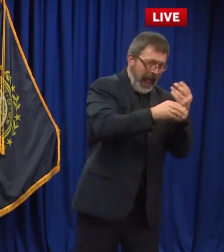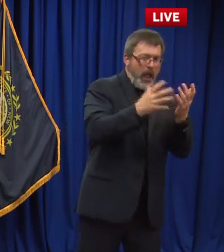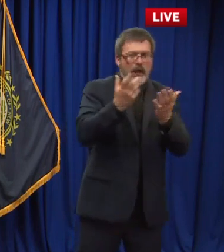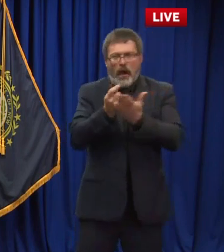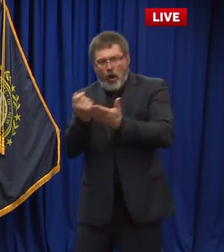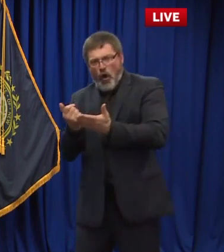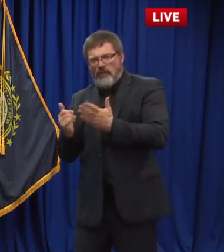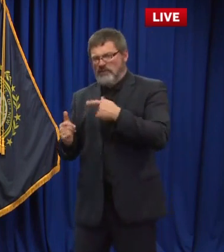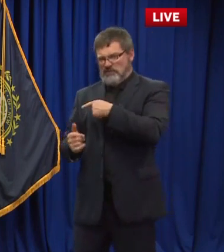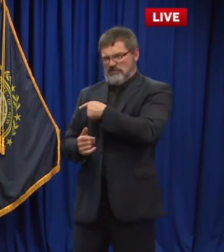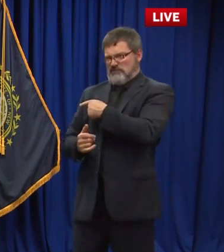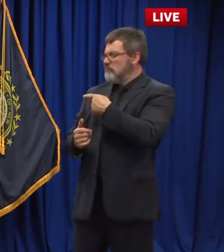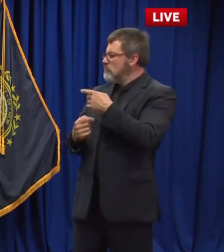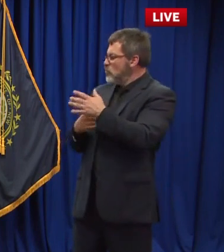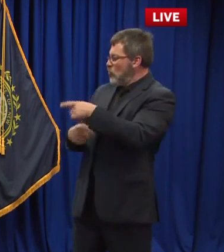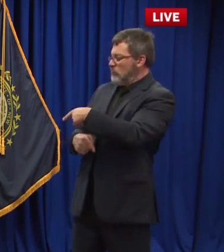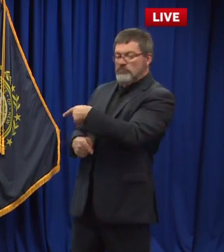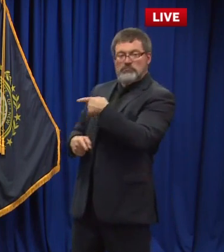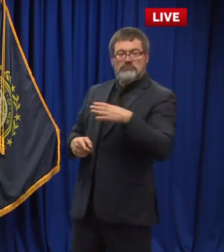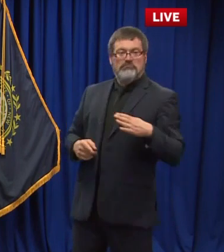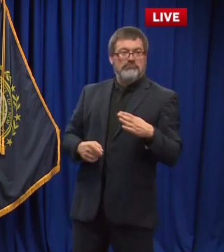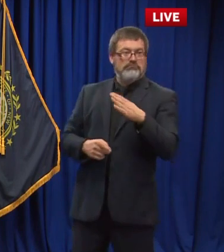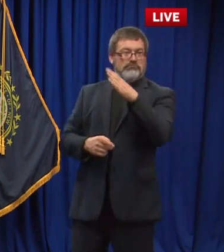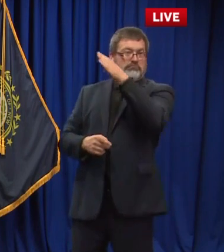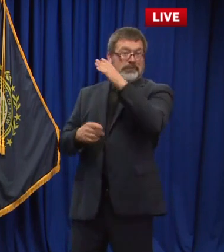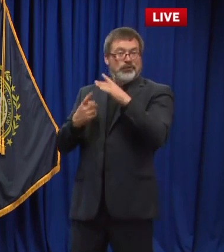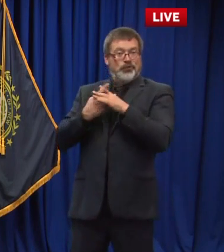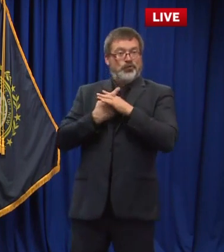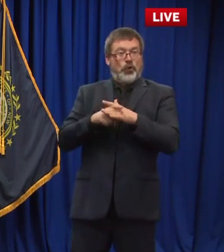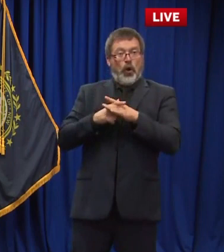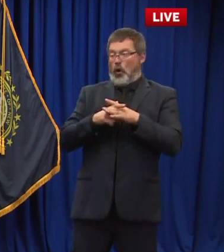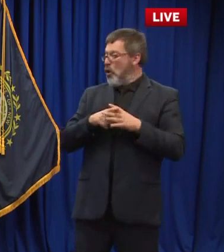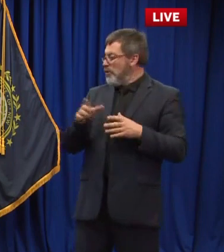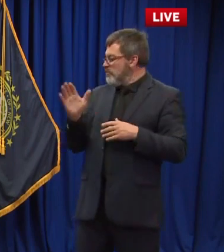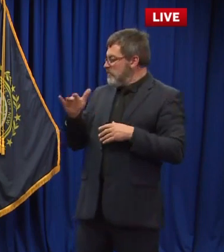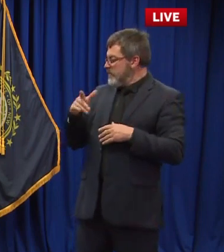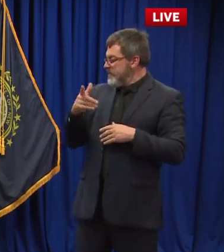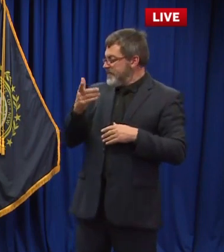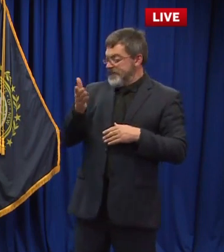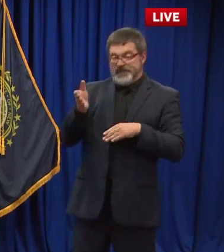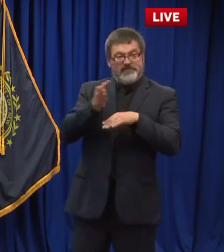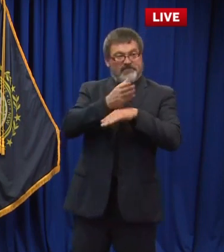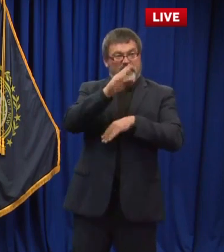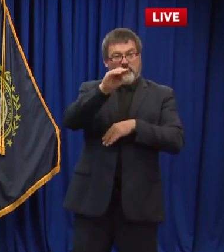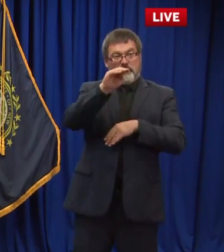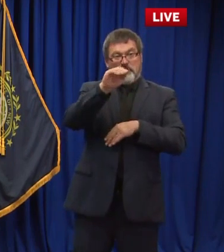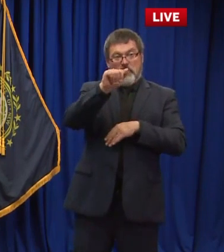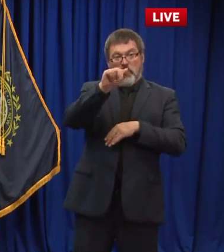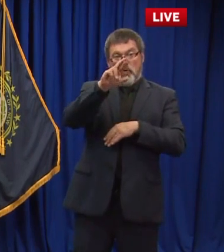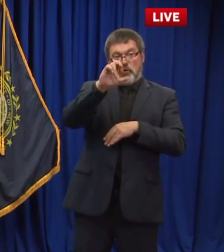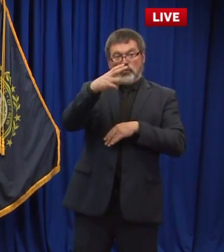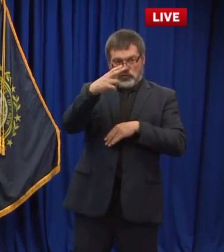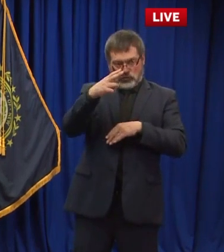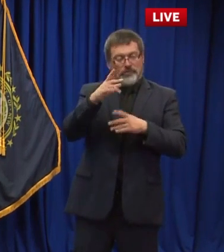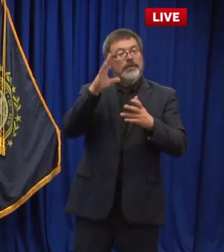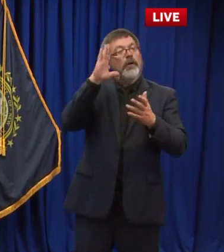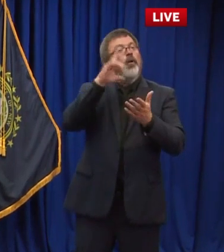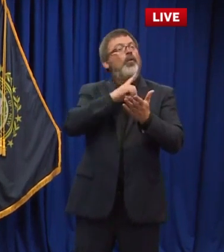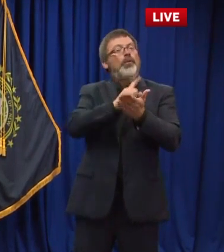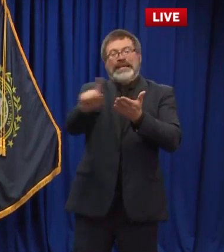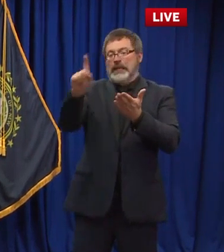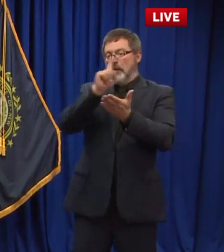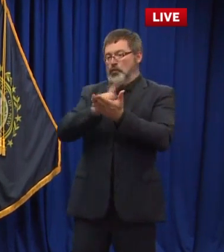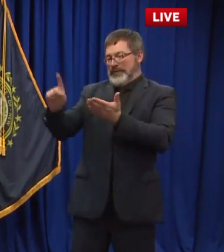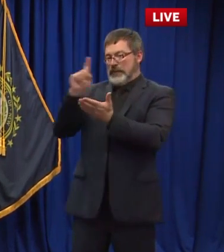THE COMMISSIONER DOES A GREAT JOB IDENTIFYING FACILITIES THAT MIGHT COME ON OR OFF THE ROLLS.